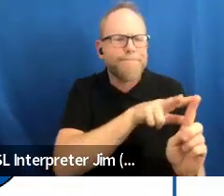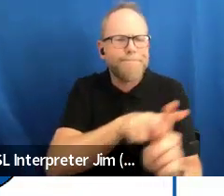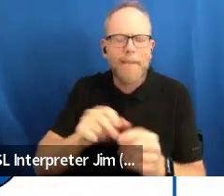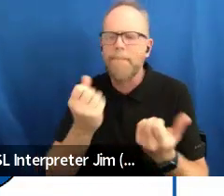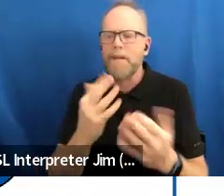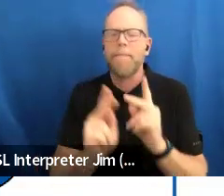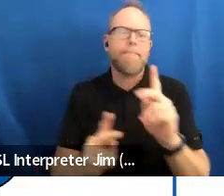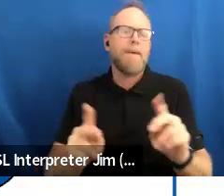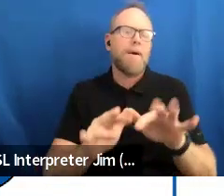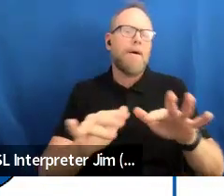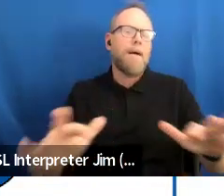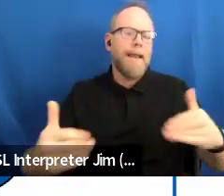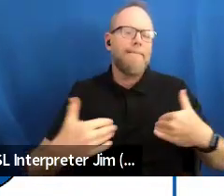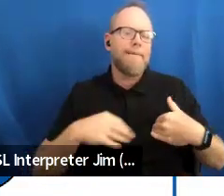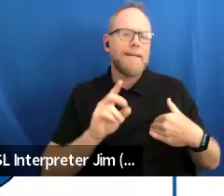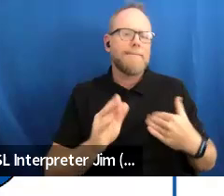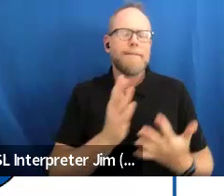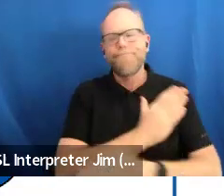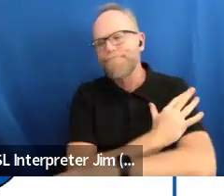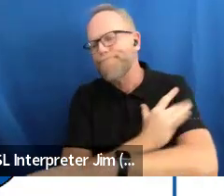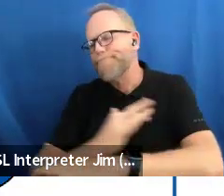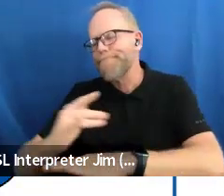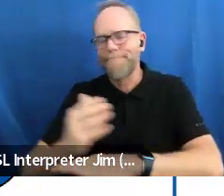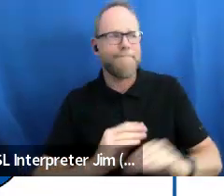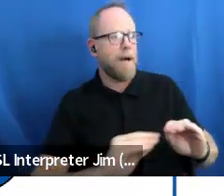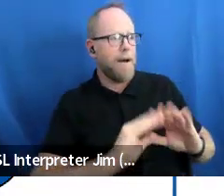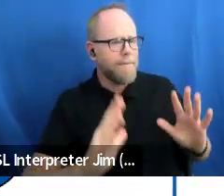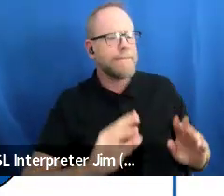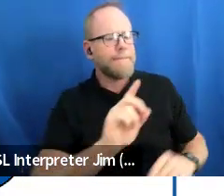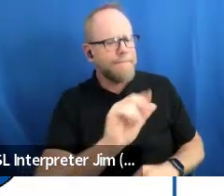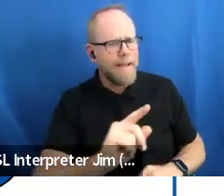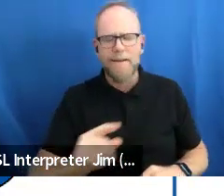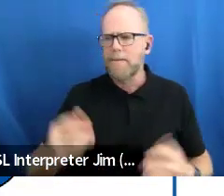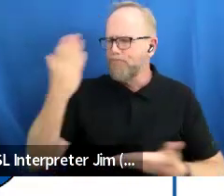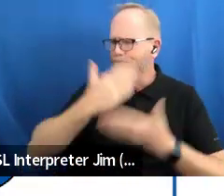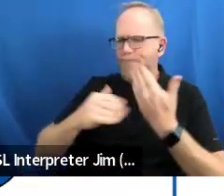with disabilities that have apparent disabilities, non-apparent disabilities.